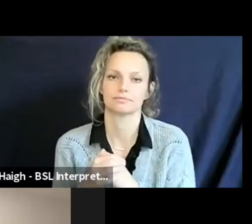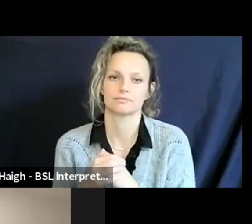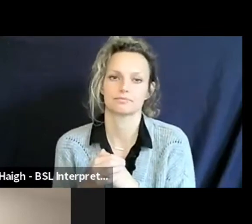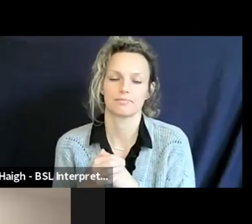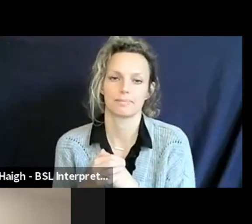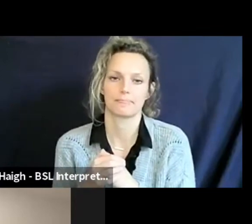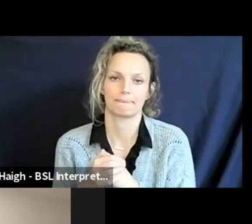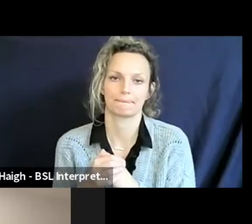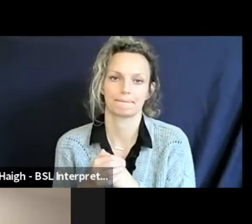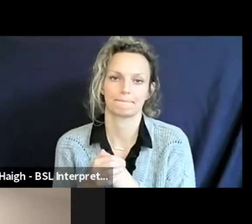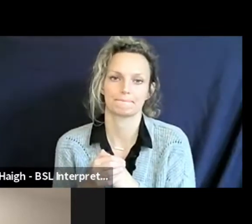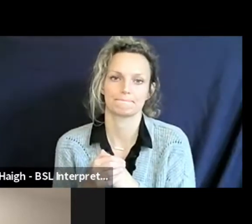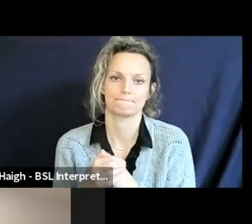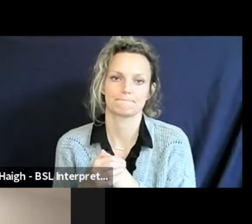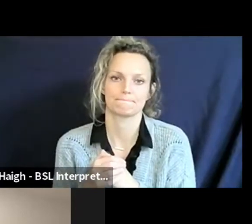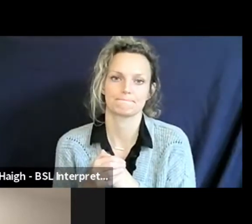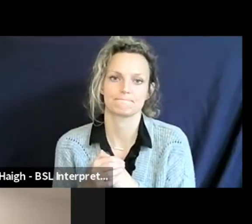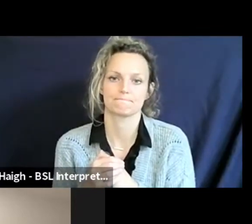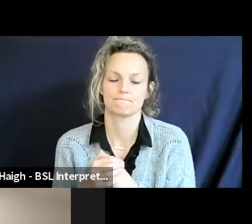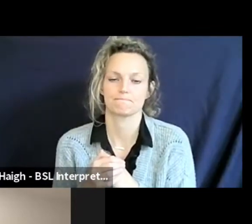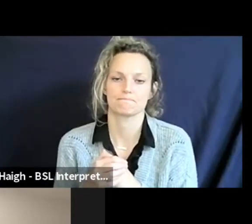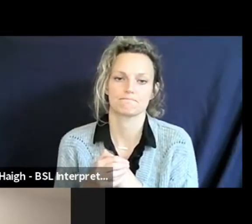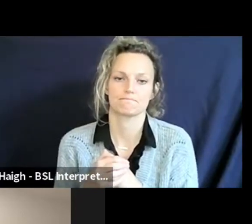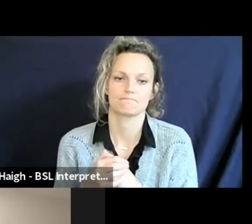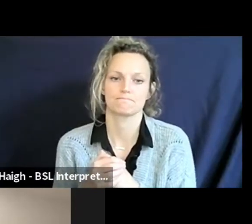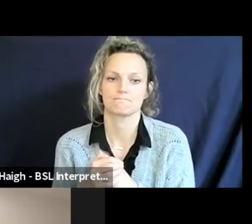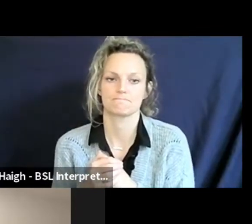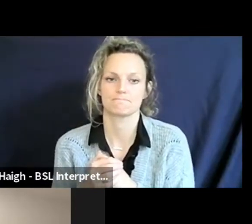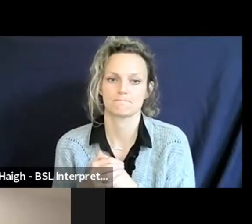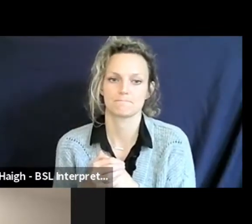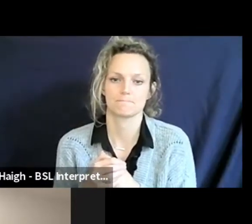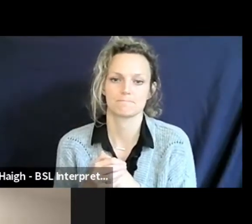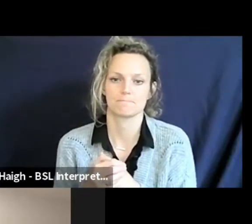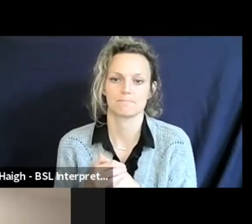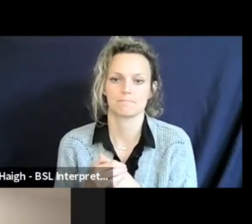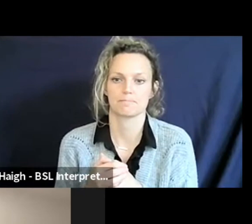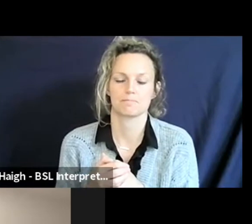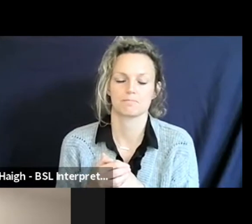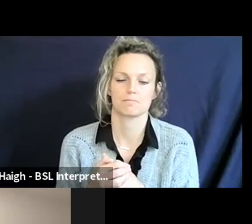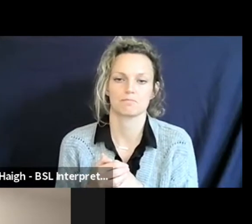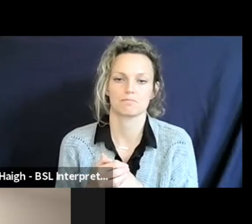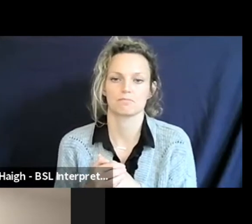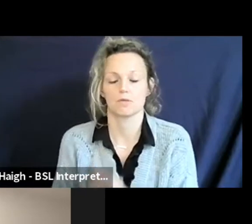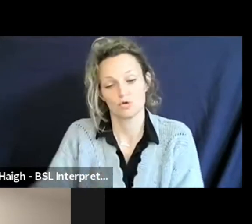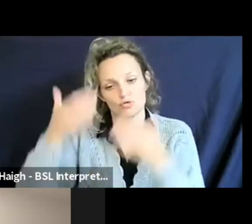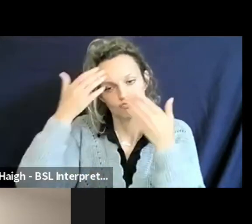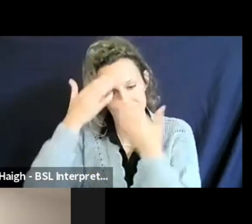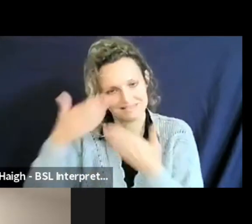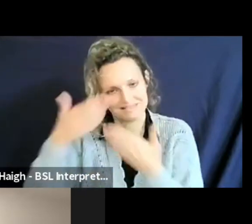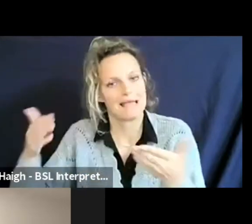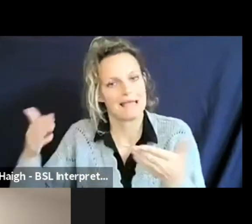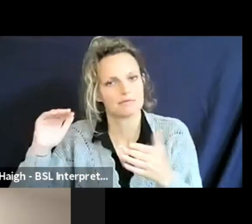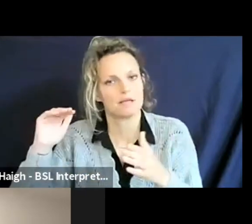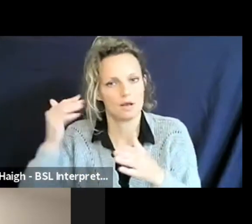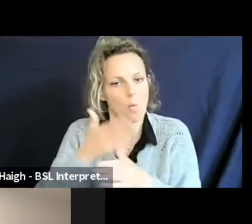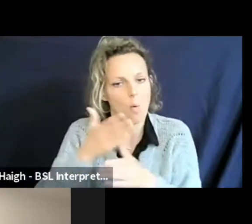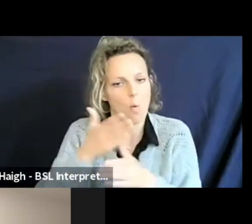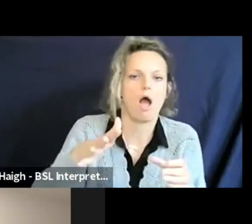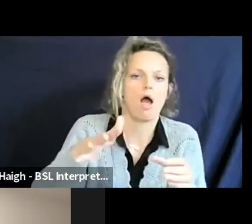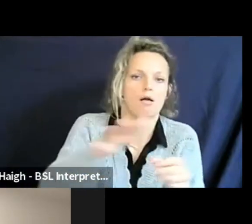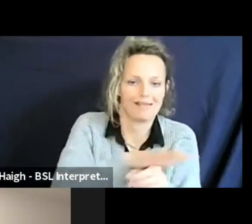We have also been doing managers training.